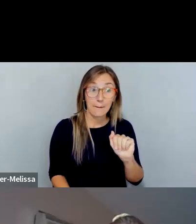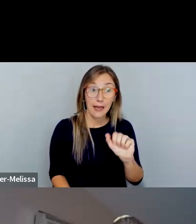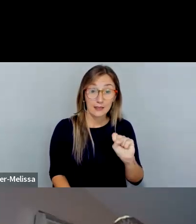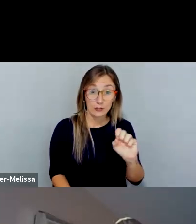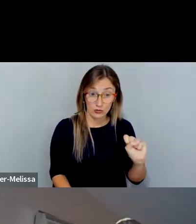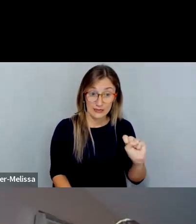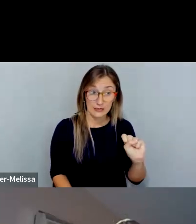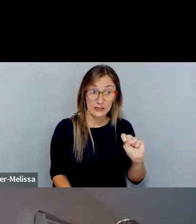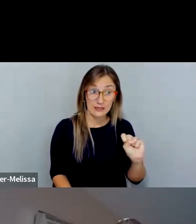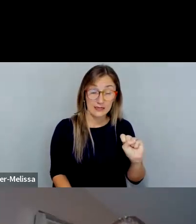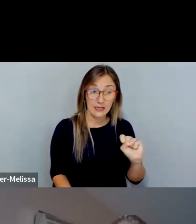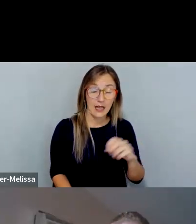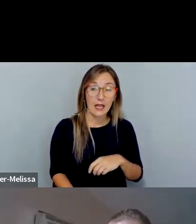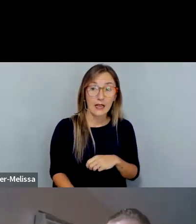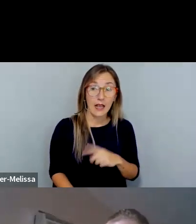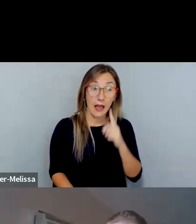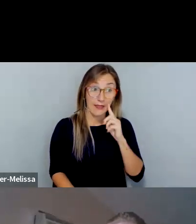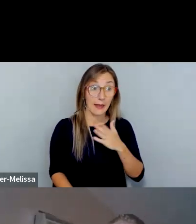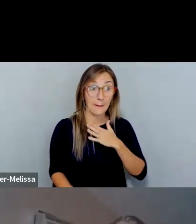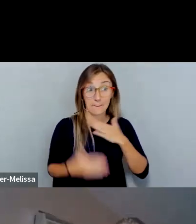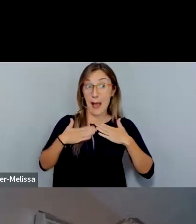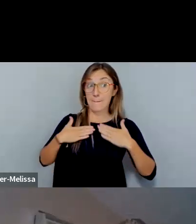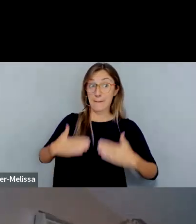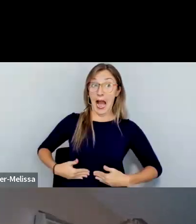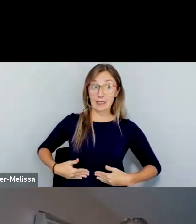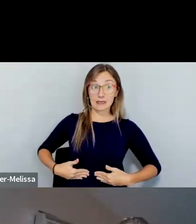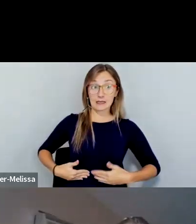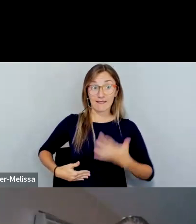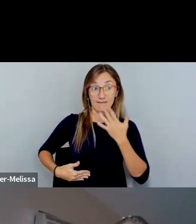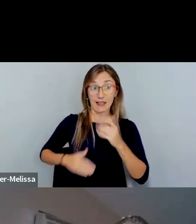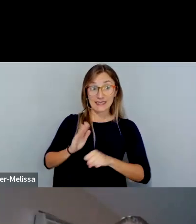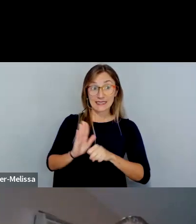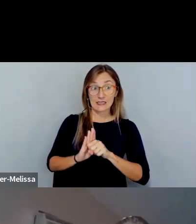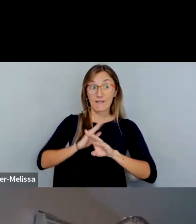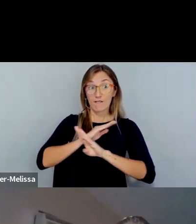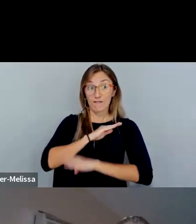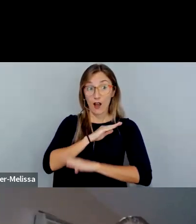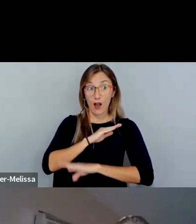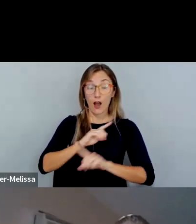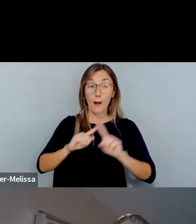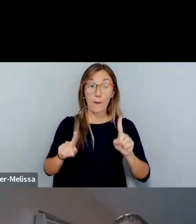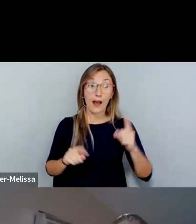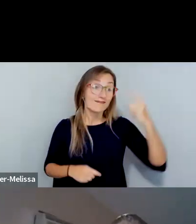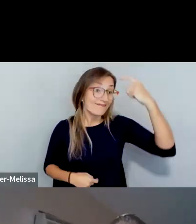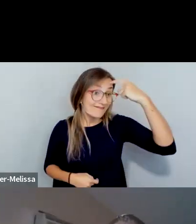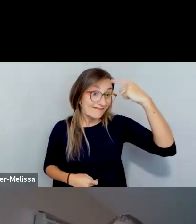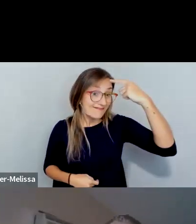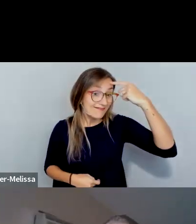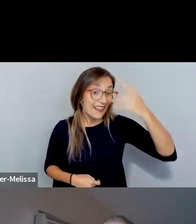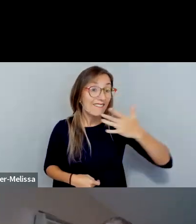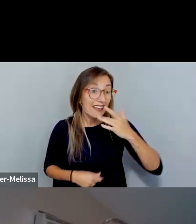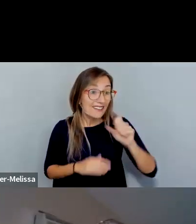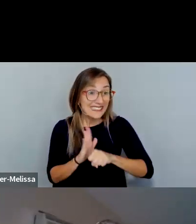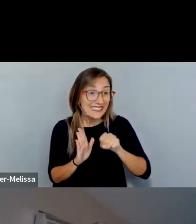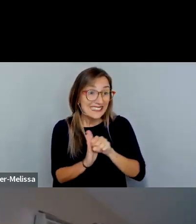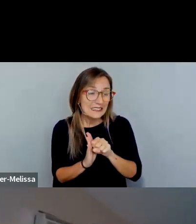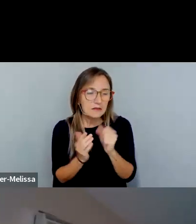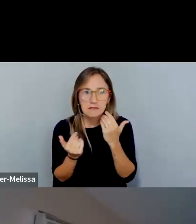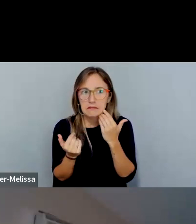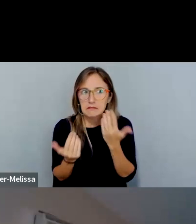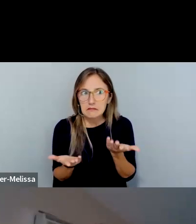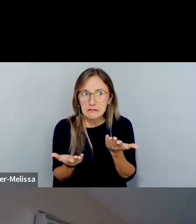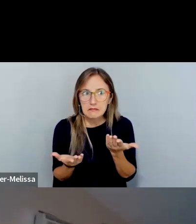that I forgot to change that before I joined the meeting. I am from